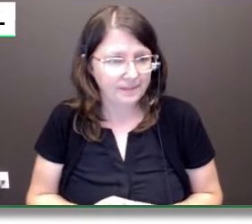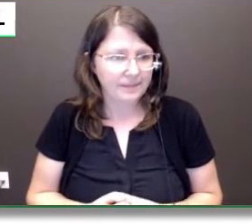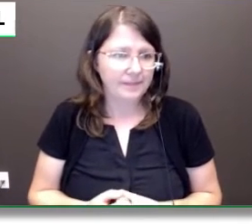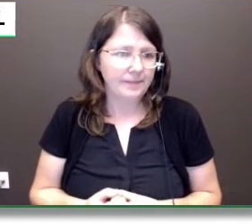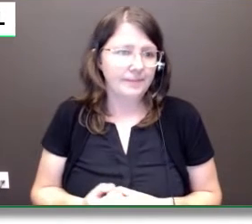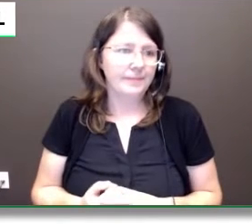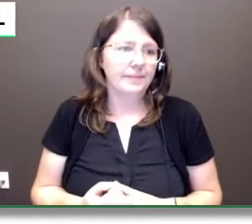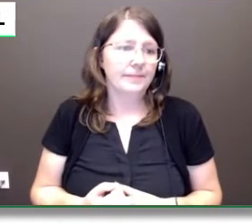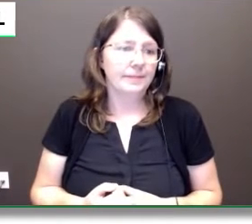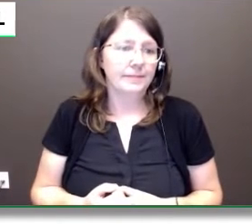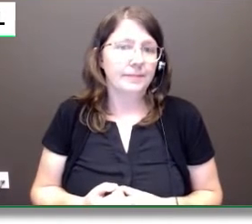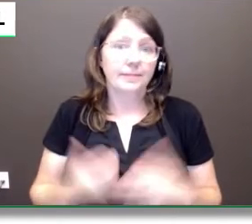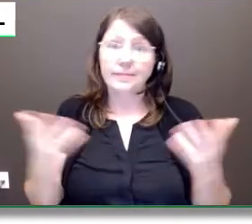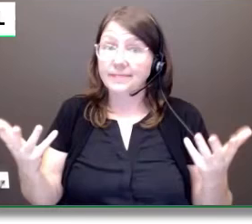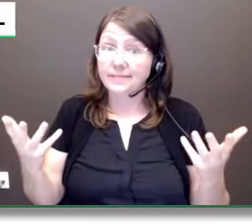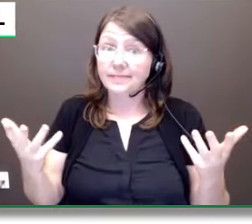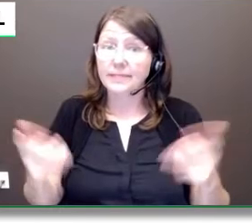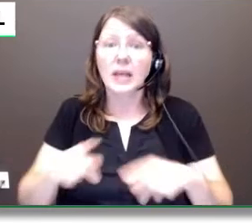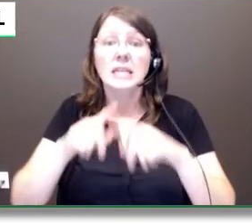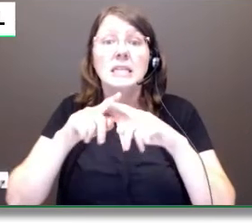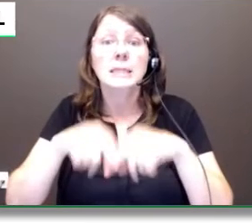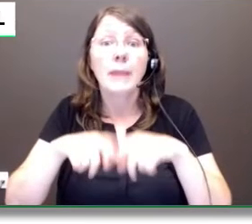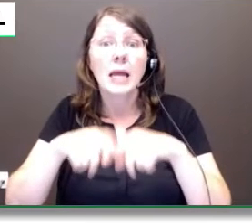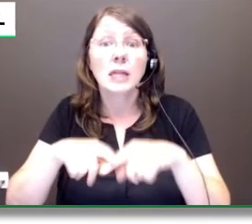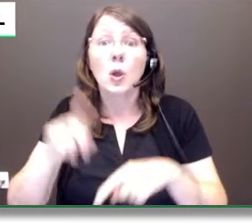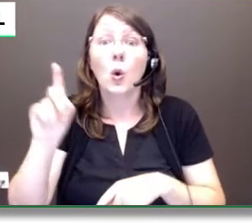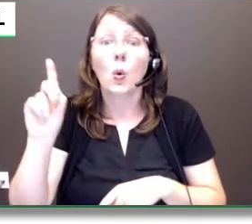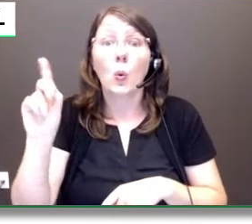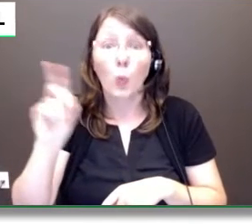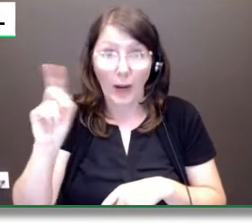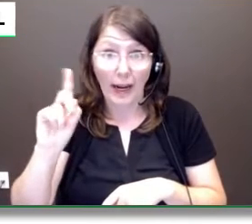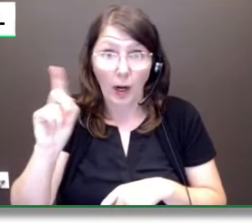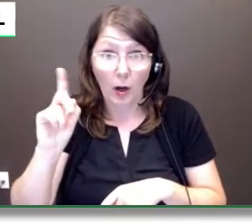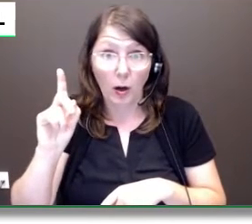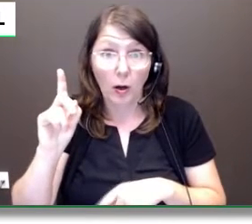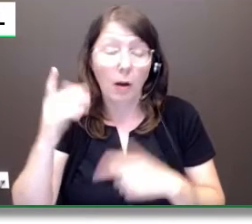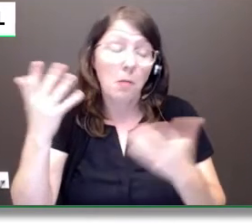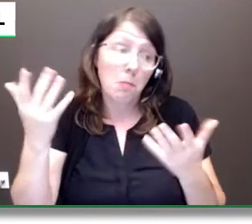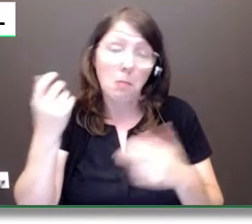park location either the entire park itself or just a component of the park